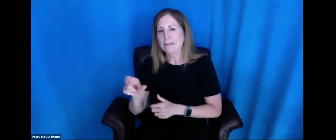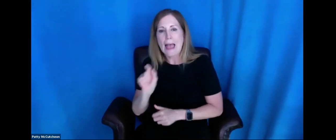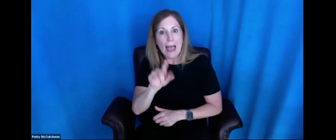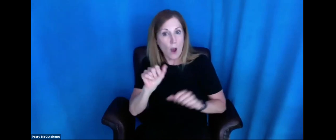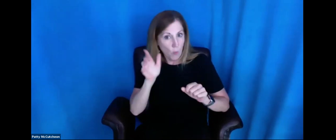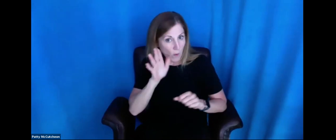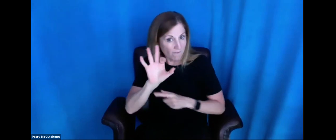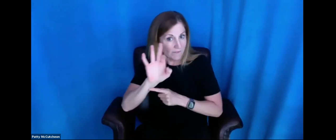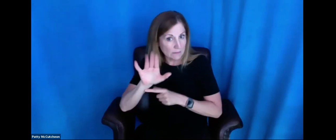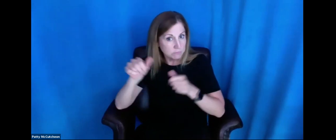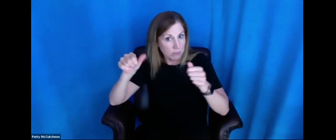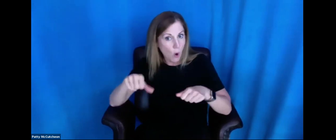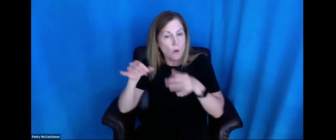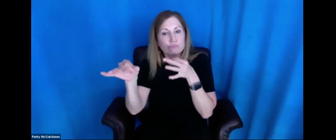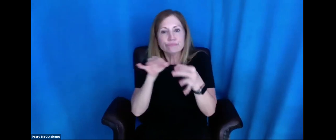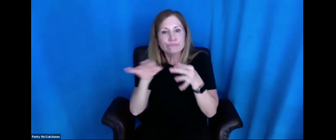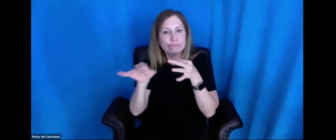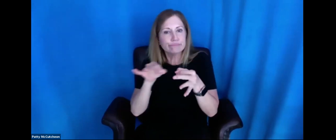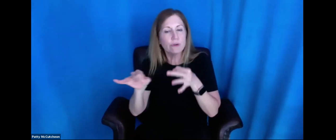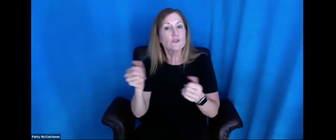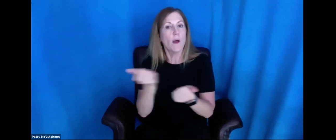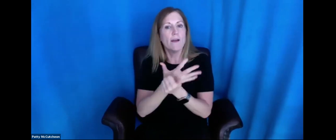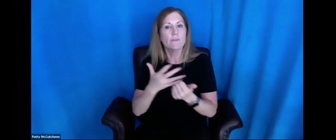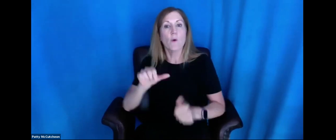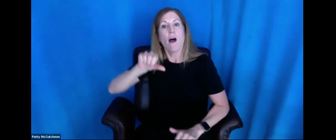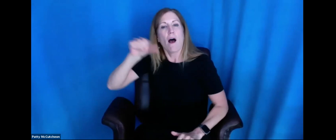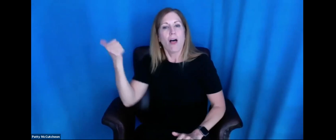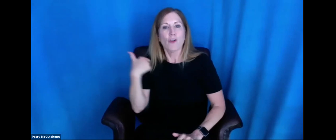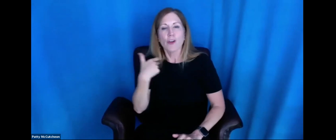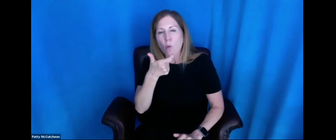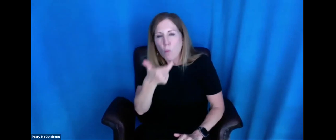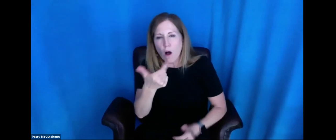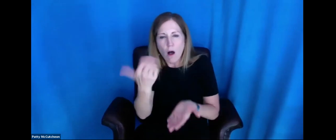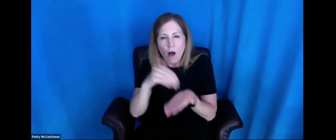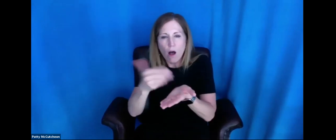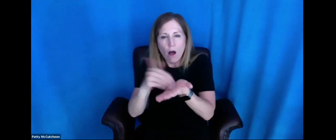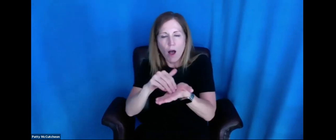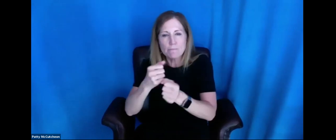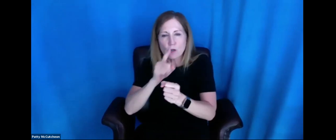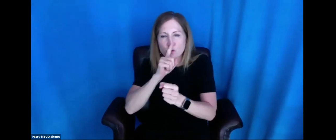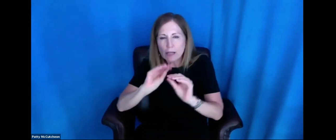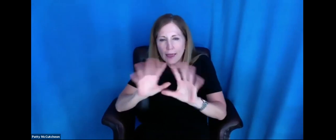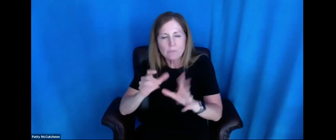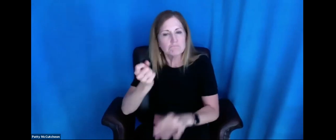So if that's helpful. For everyone here. We're working on that very soon.